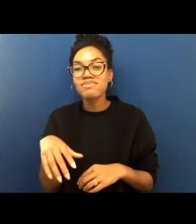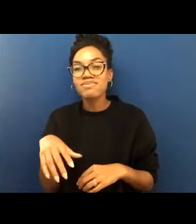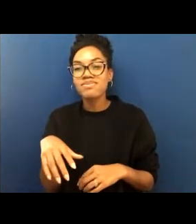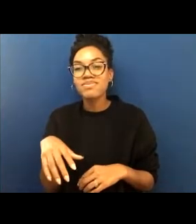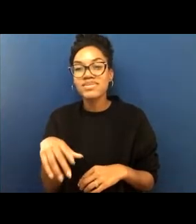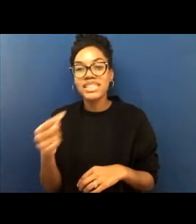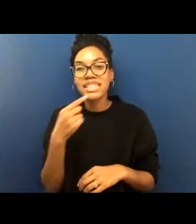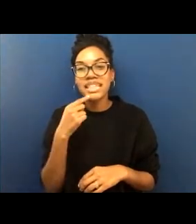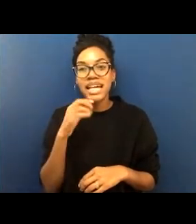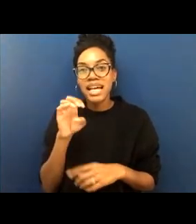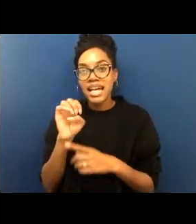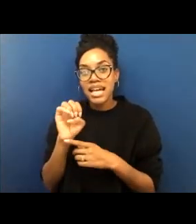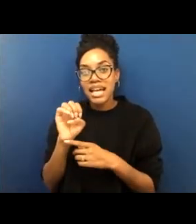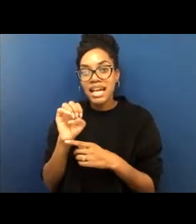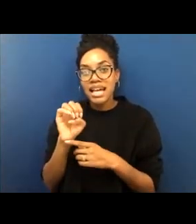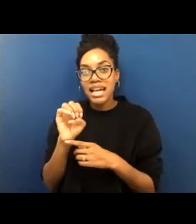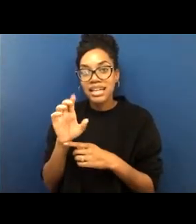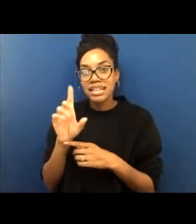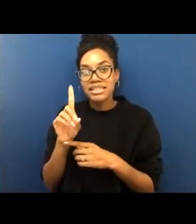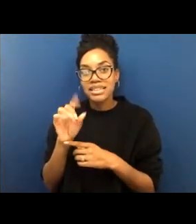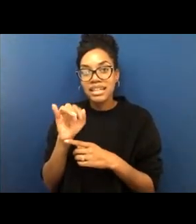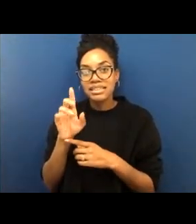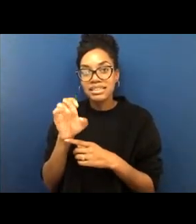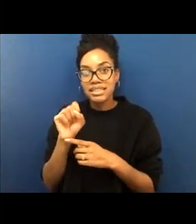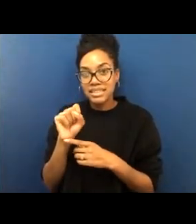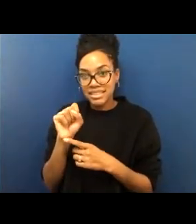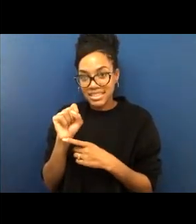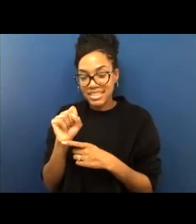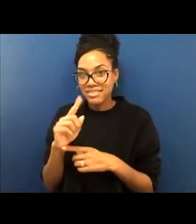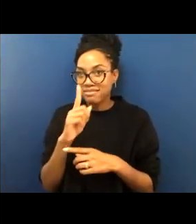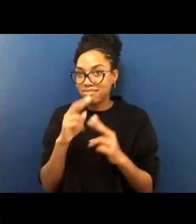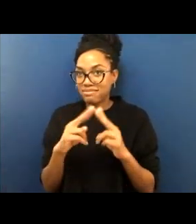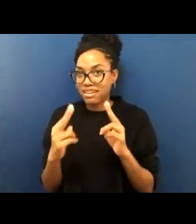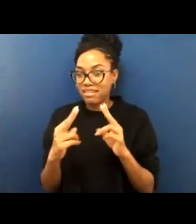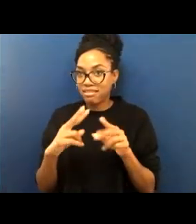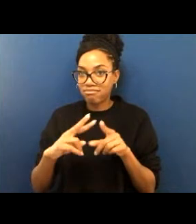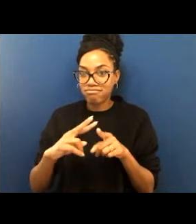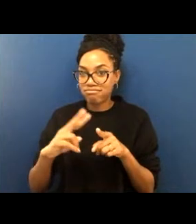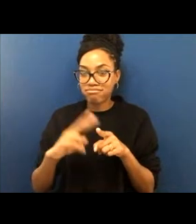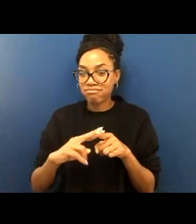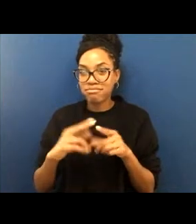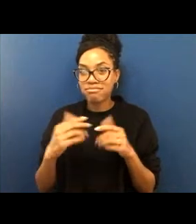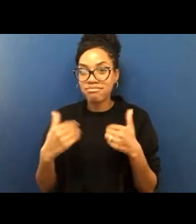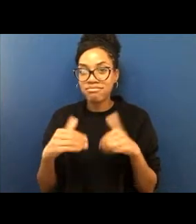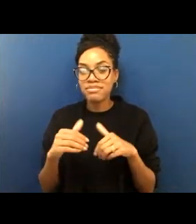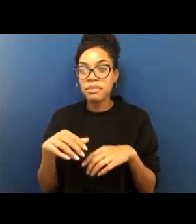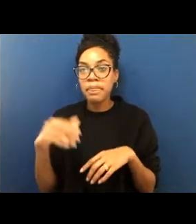which is a very technical term. Oh, wow! [Lisa] Theodore and Texas from Colorado,